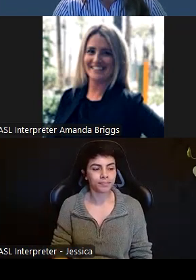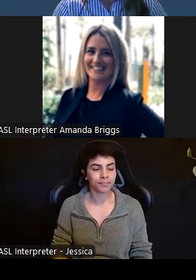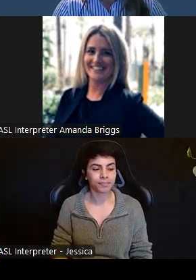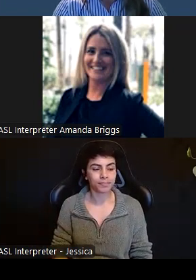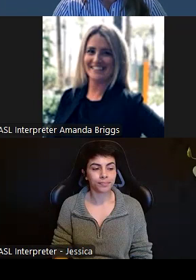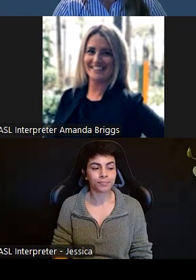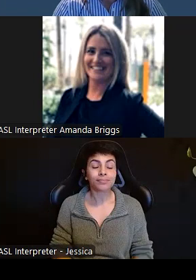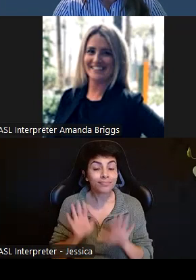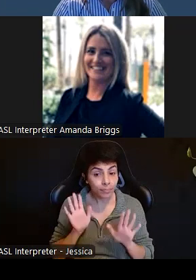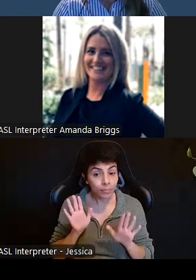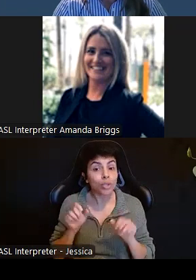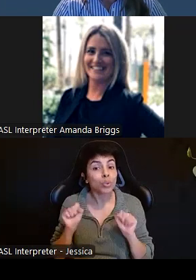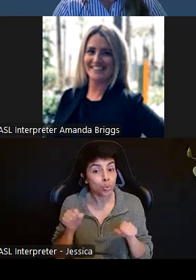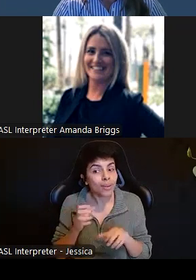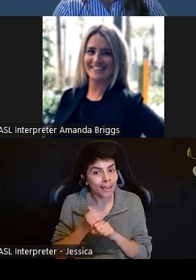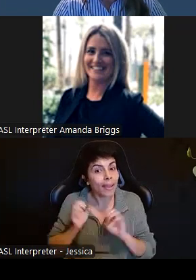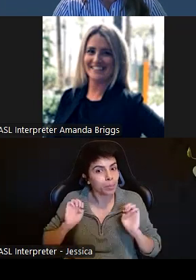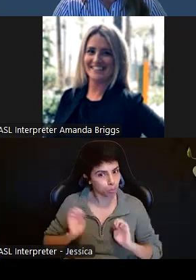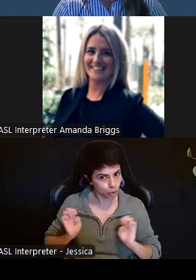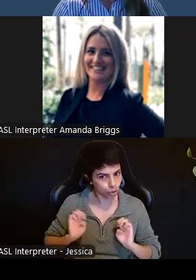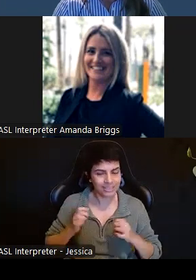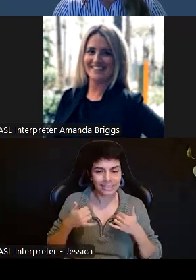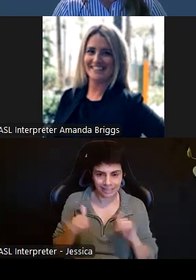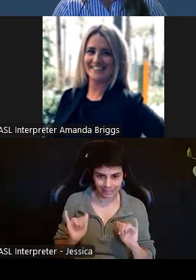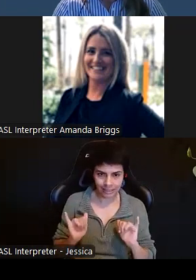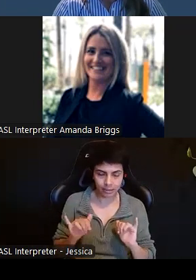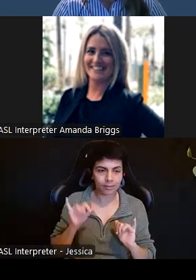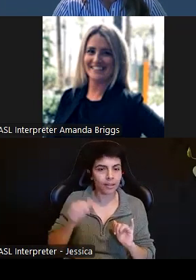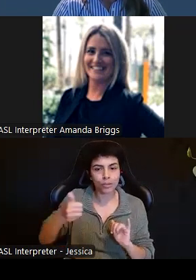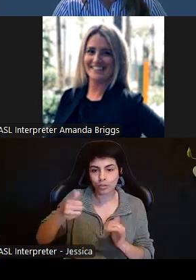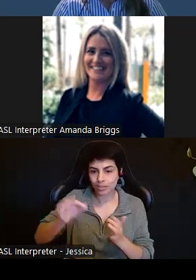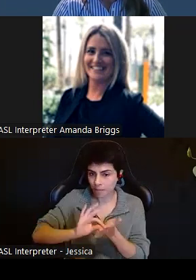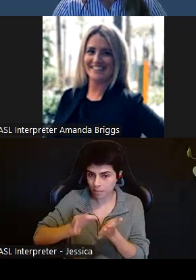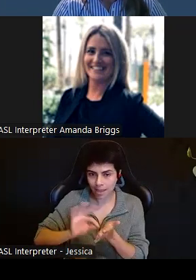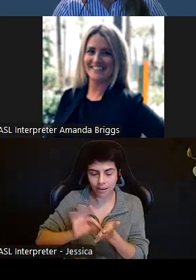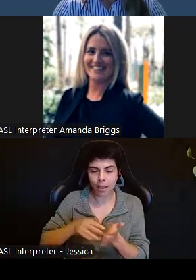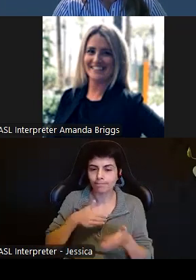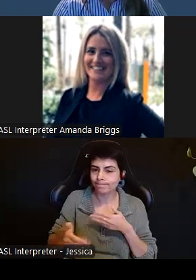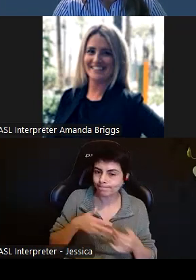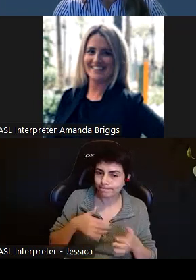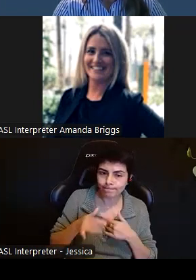But you can still get emergency dental services if you're on Medi-Cal, regardless of your immigration status.